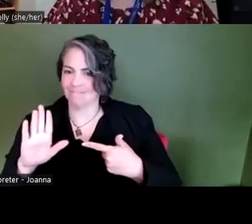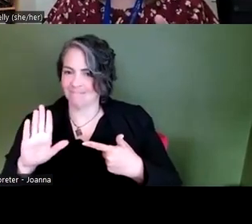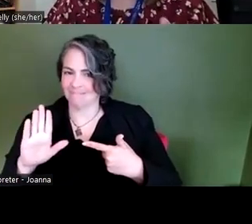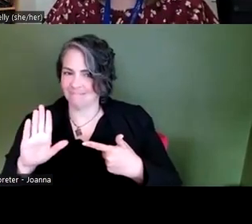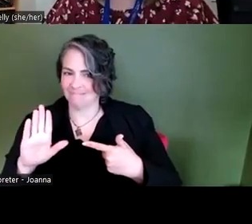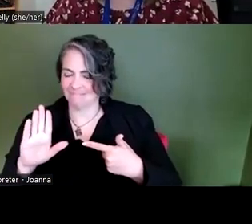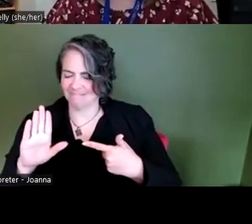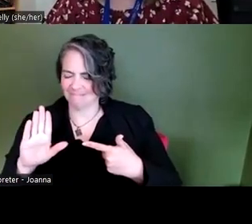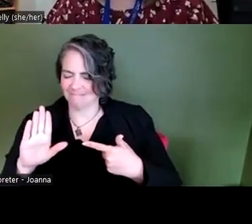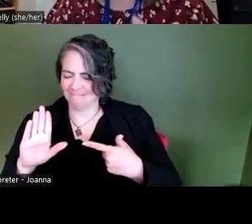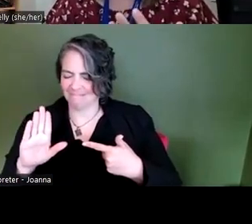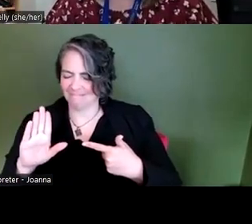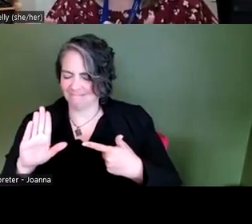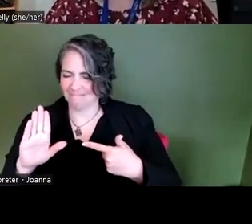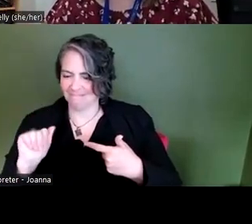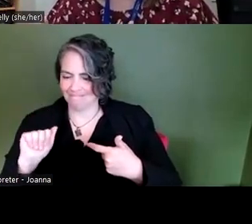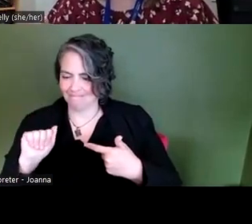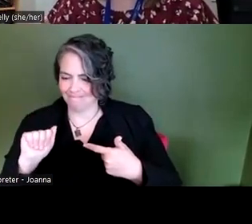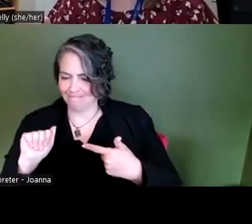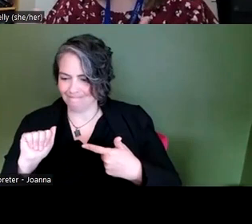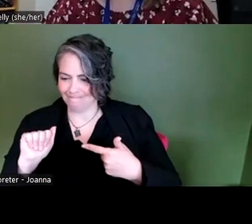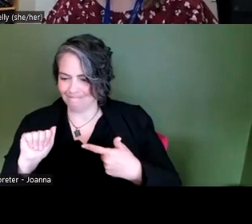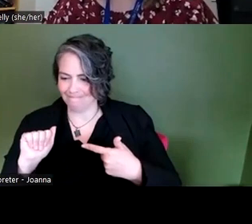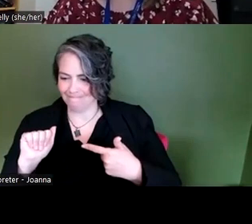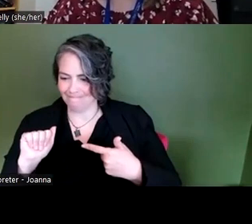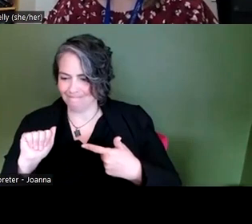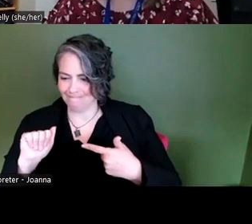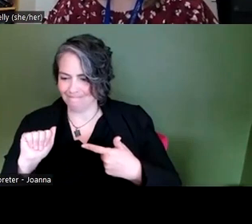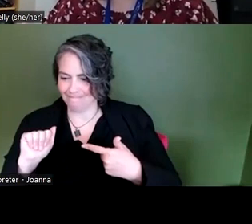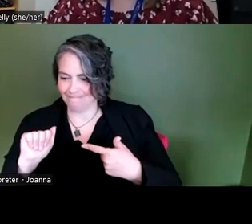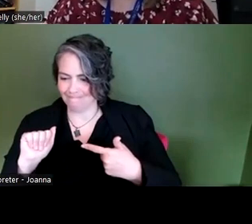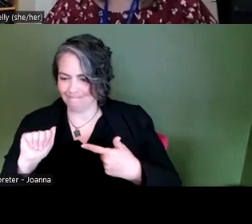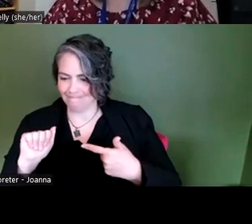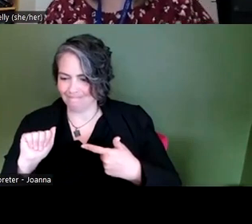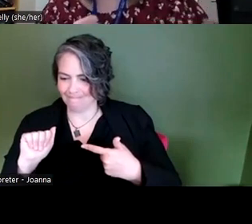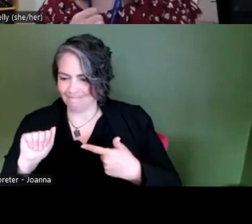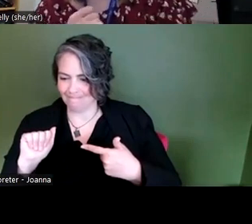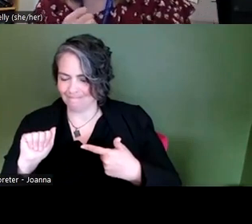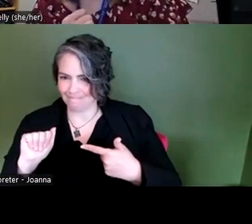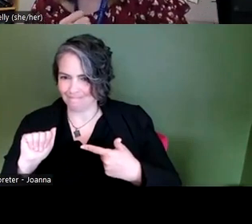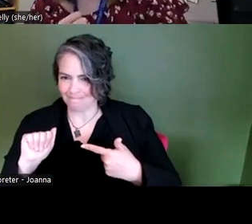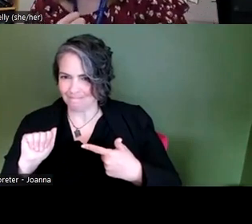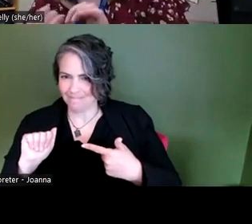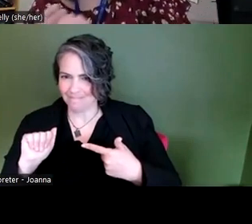who have the highest rates of suicidal ideation and substance use disorder are folks who are